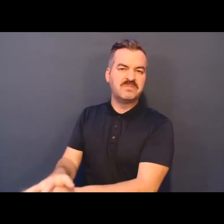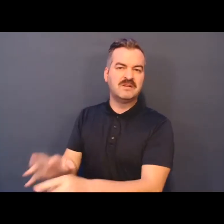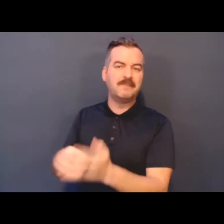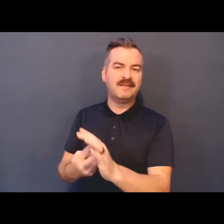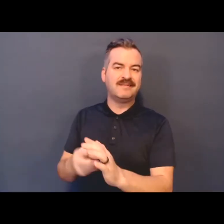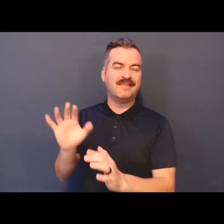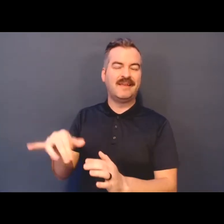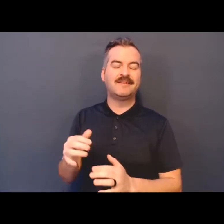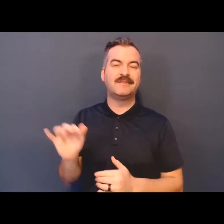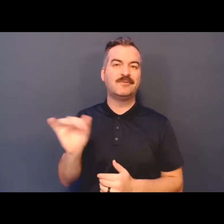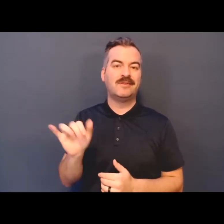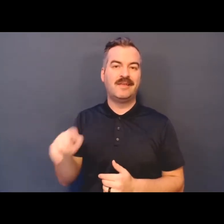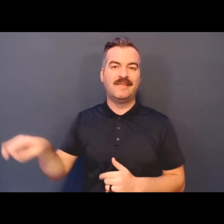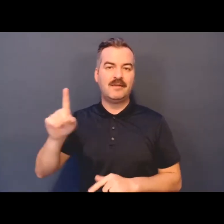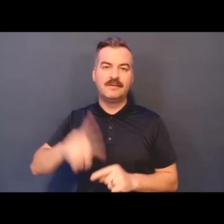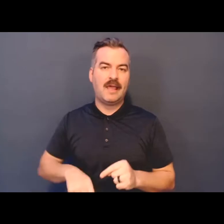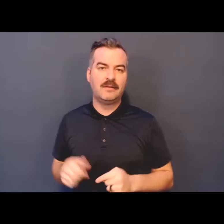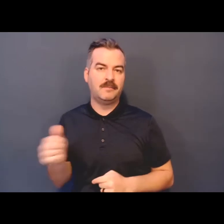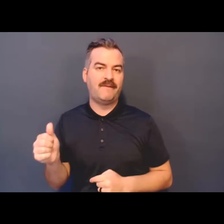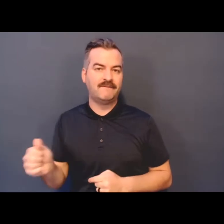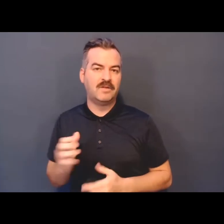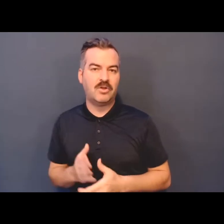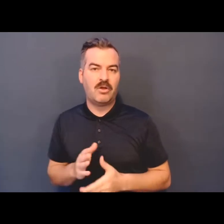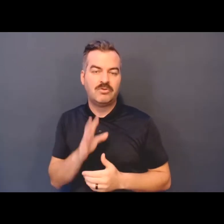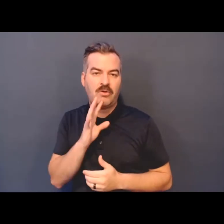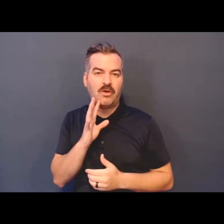15:10:22 they that they are unable to speak for themselves and a medical context.